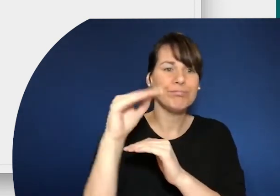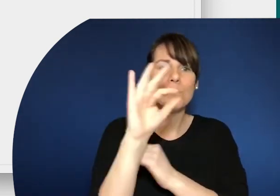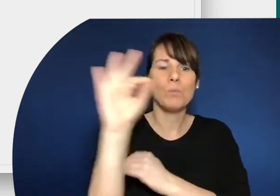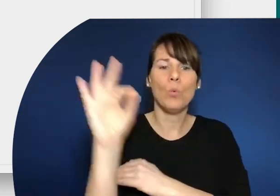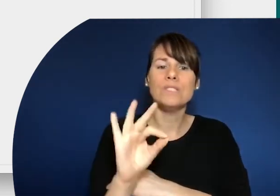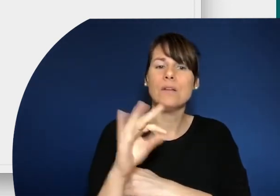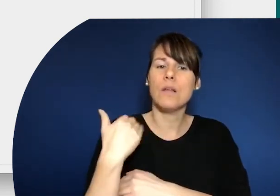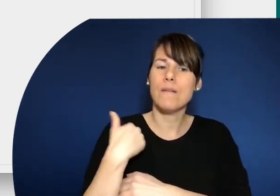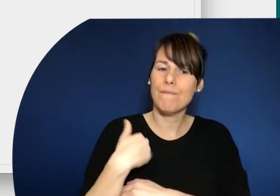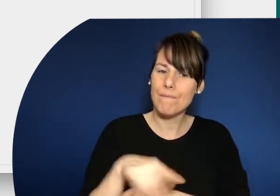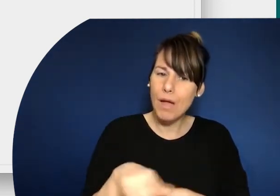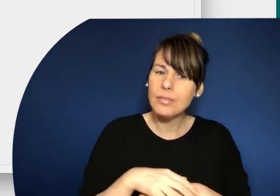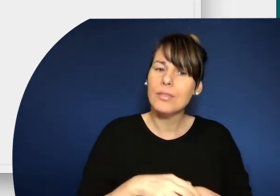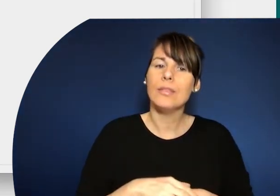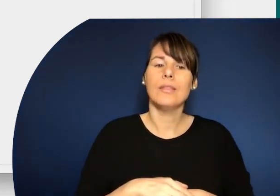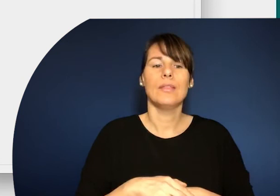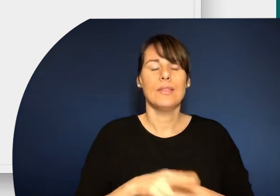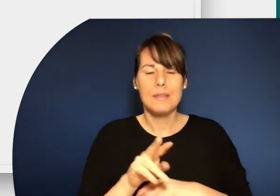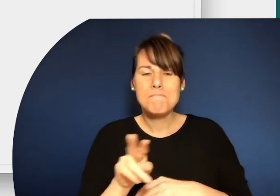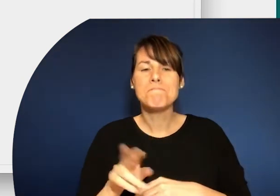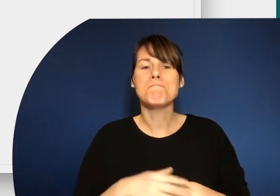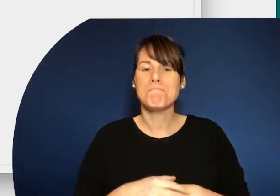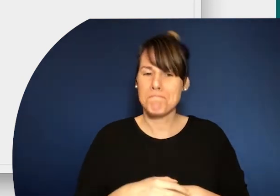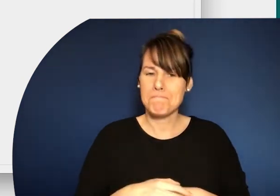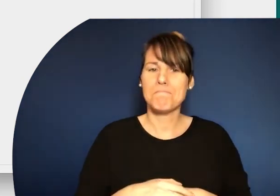on this specific tier called class type or classifier type.